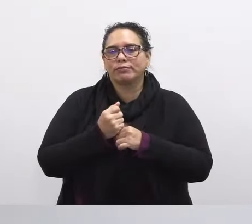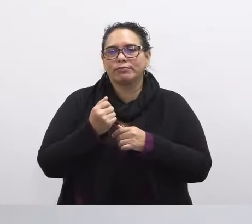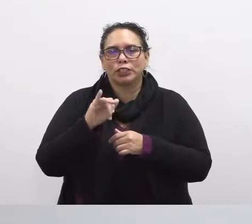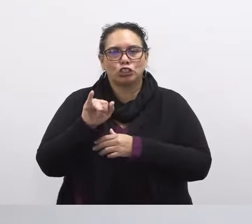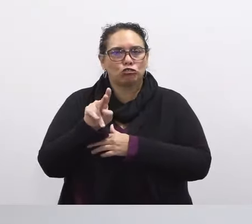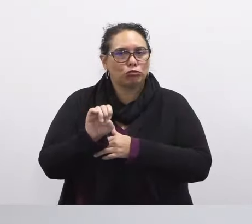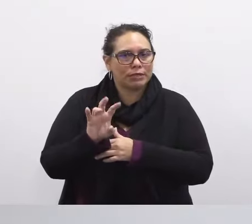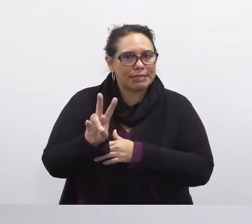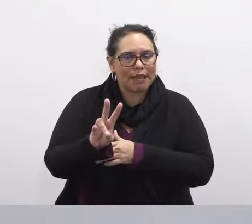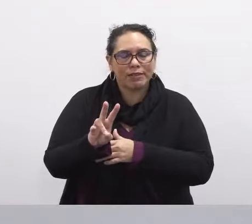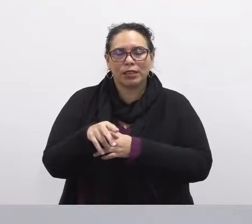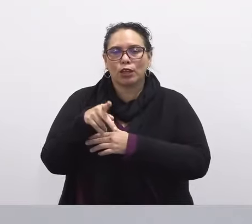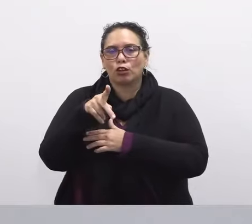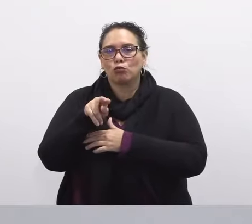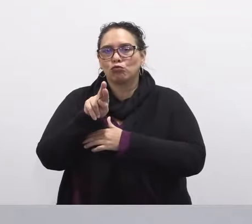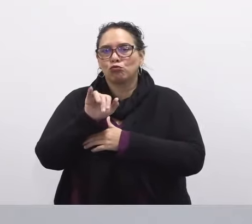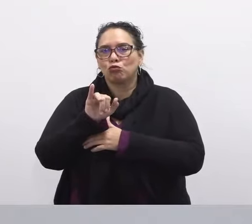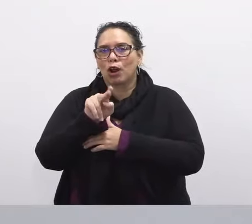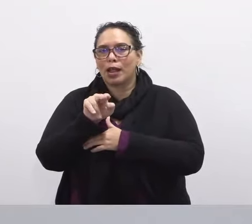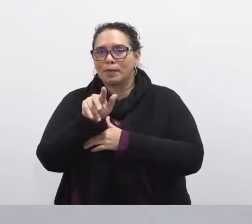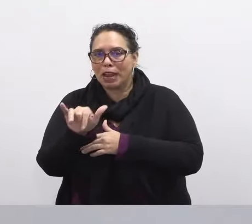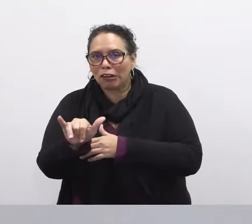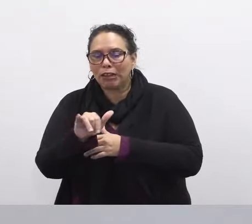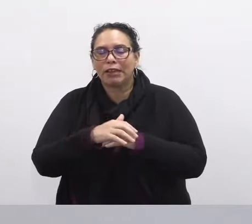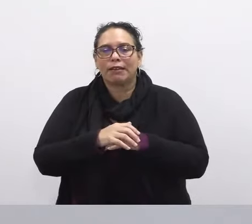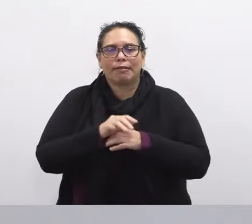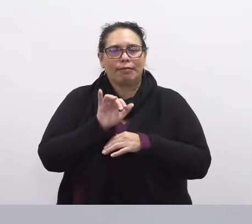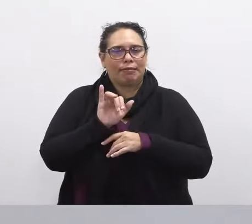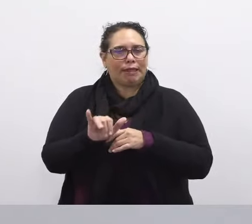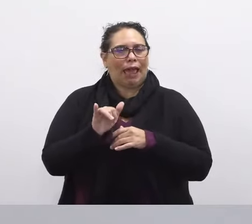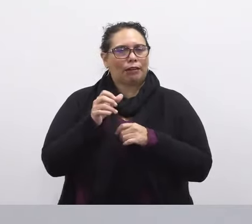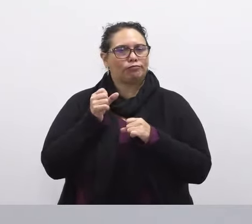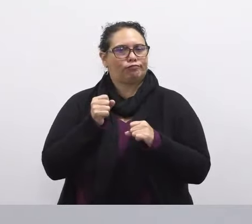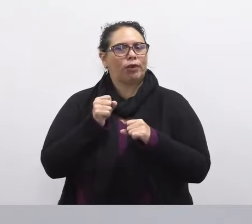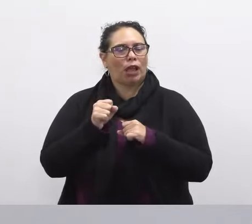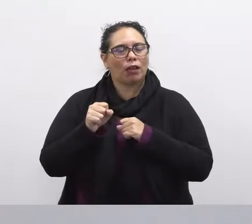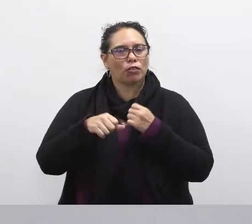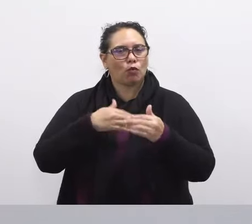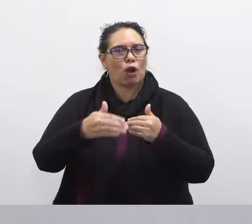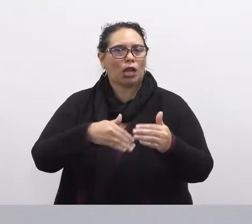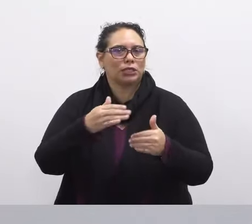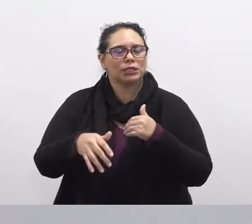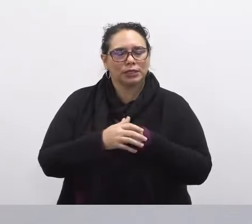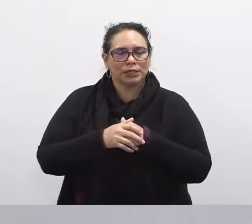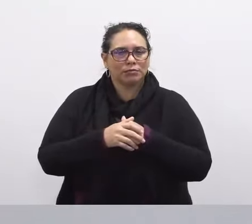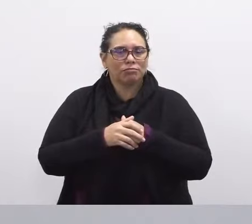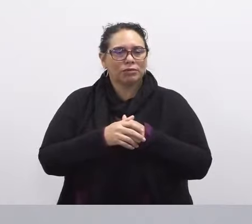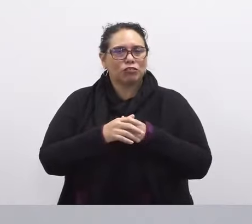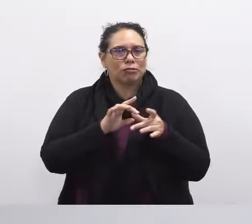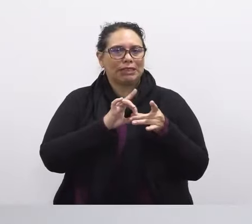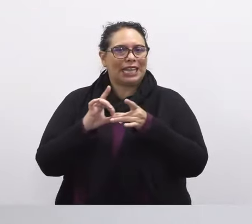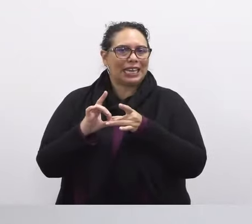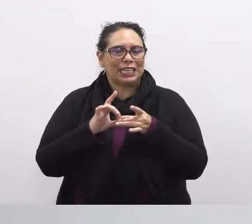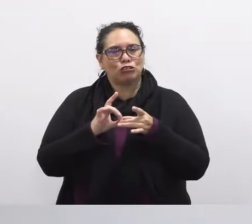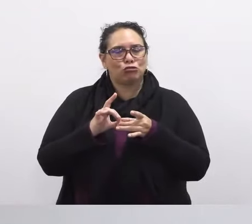this resolution essentially affirms the process and cost related to candidate statements. Thank you.